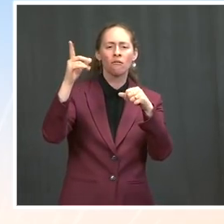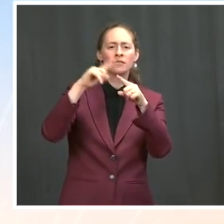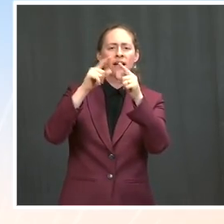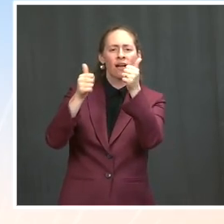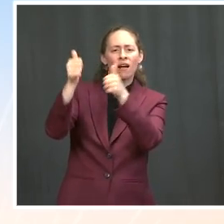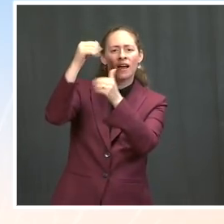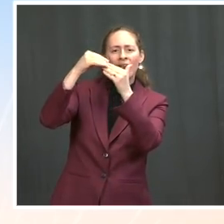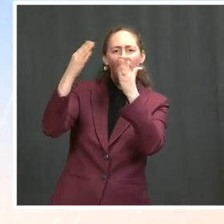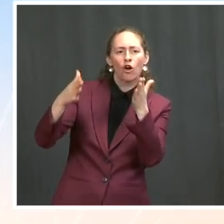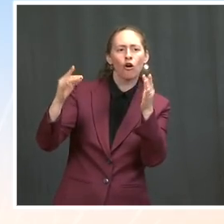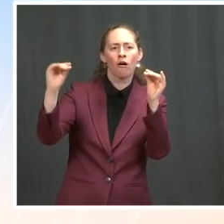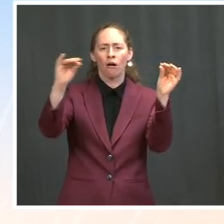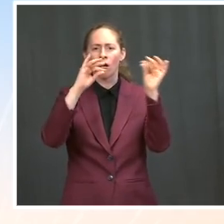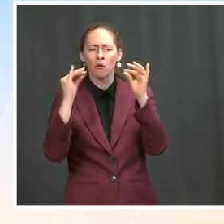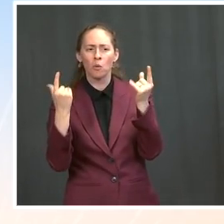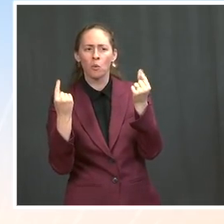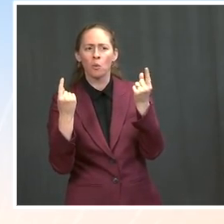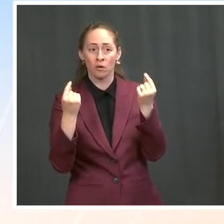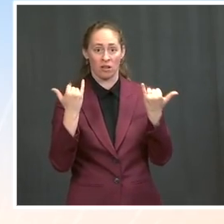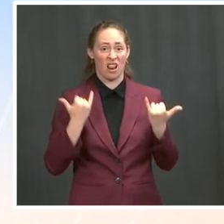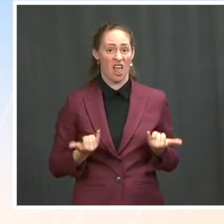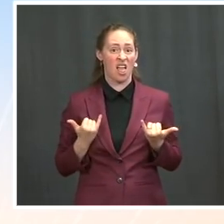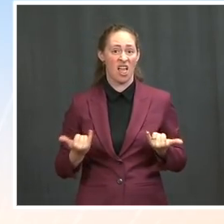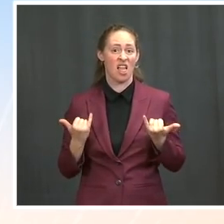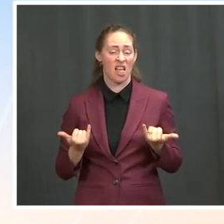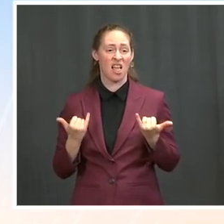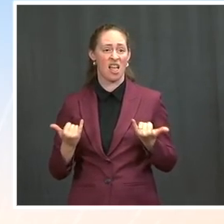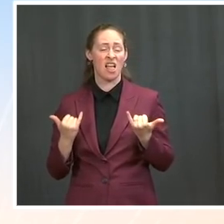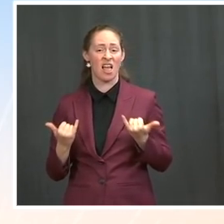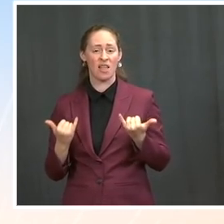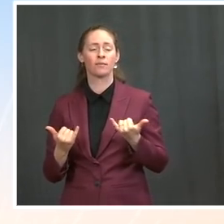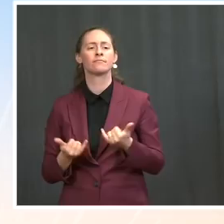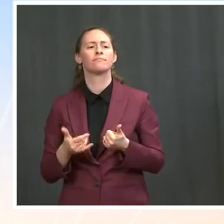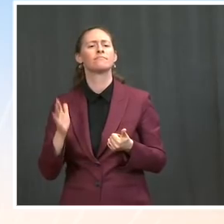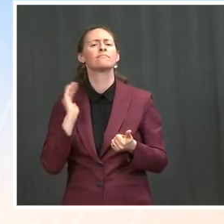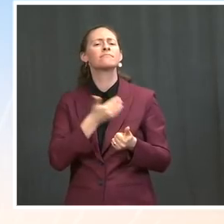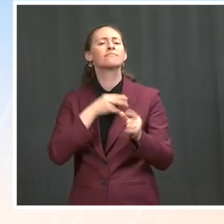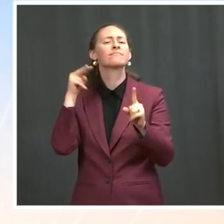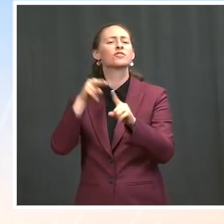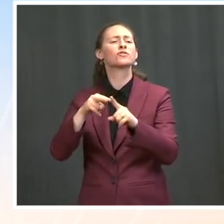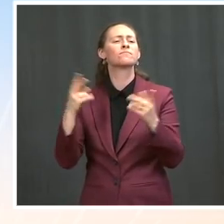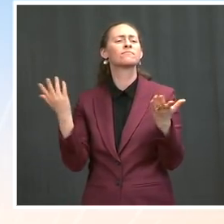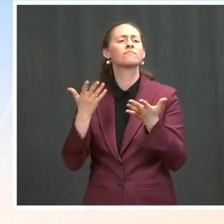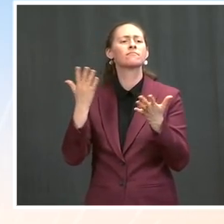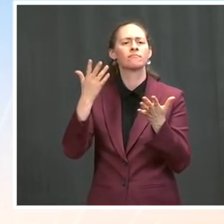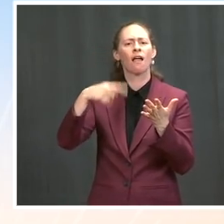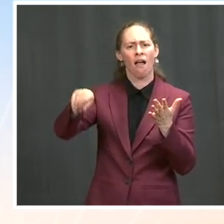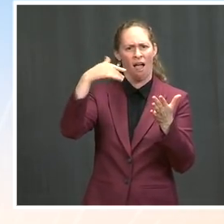Our view is that there is a decisionmaker here who -- and that has not changed, and it is the Supreme Leader.